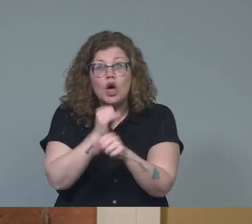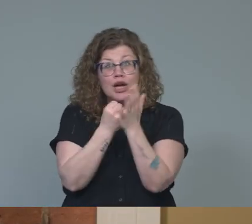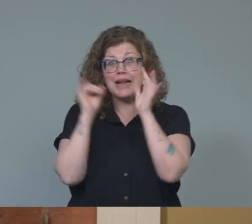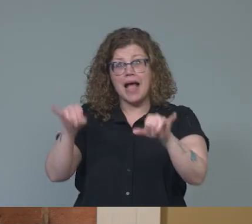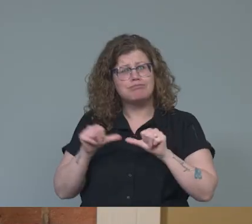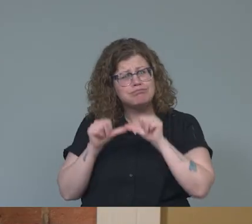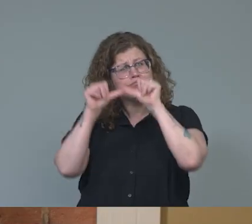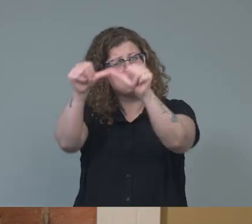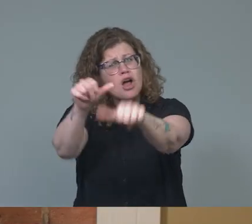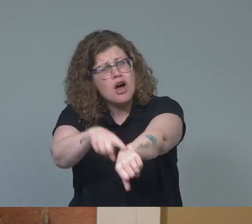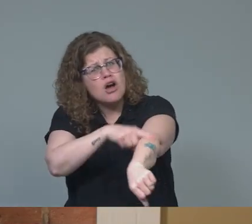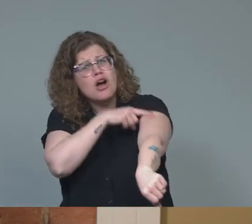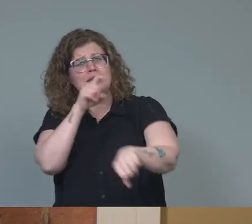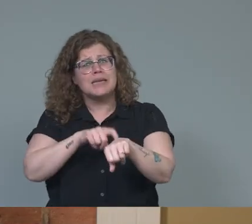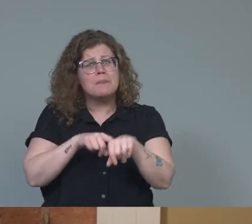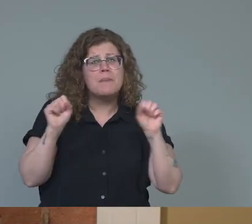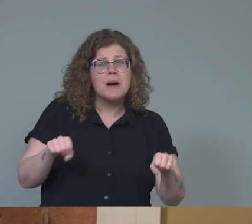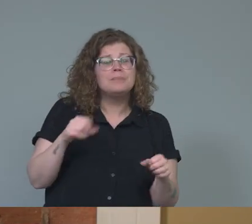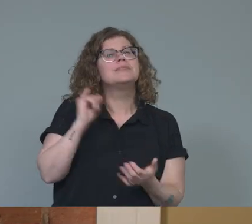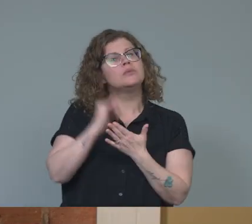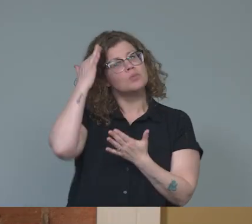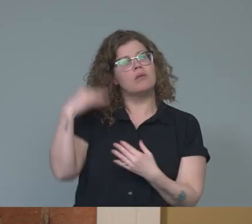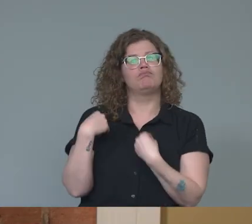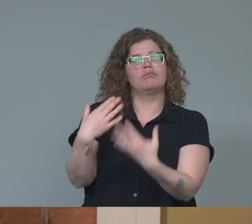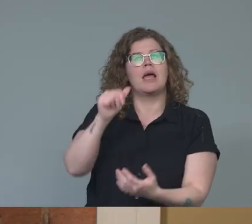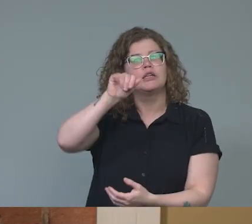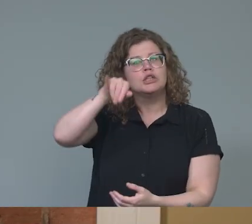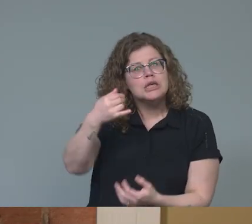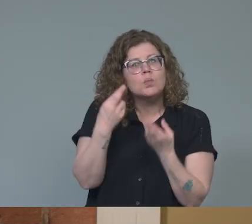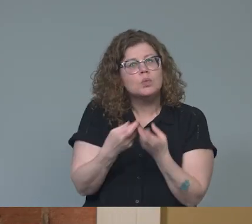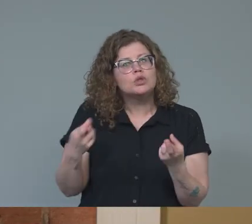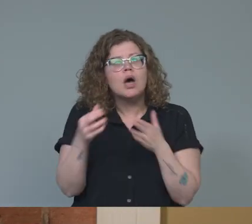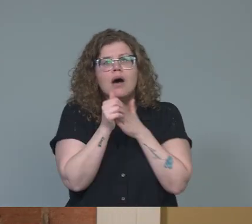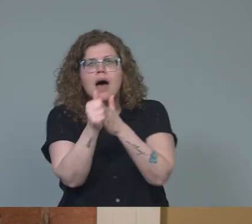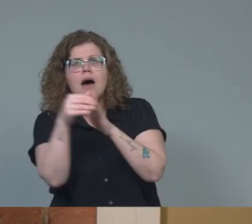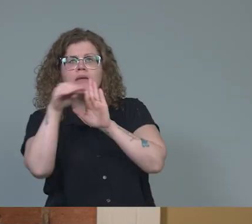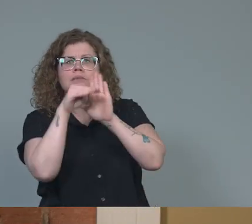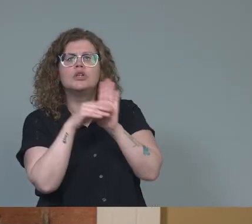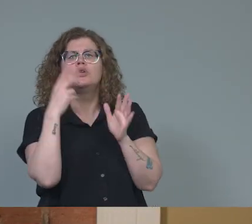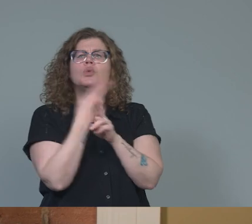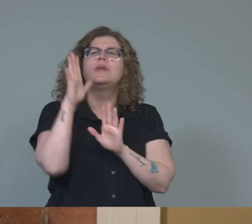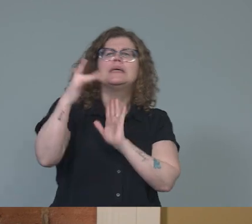once you had a three-dimensional artwork, and admittedly, it is much more arduous the minute you start to lift something